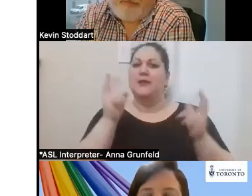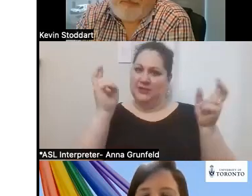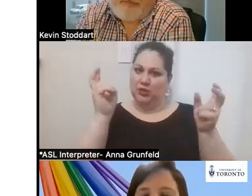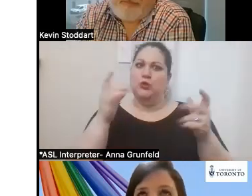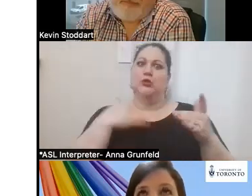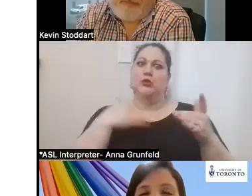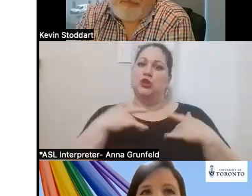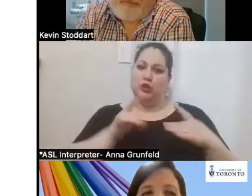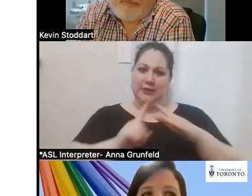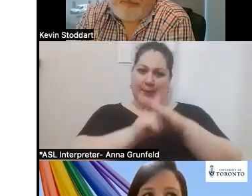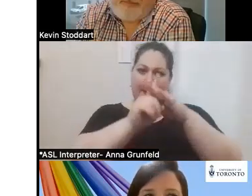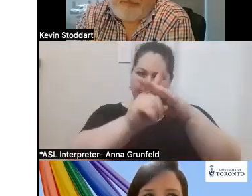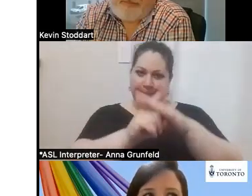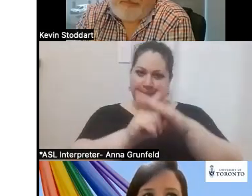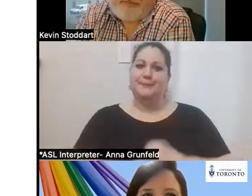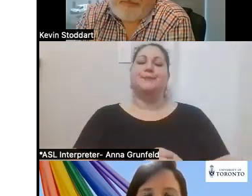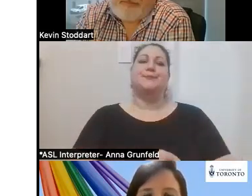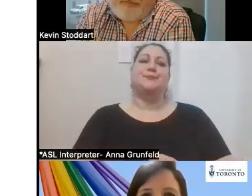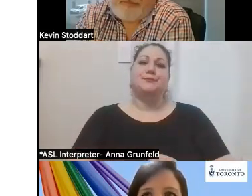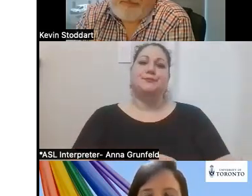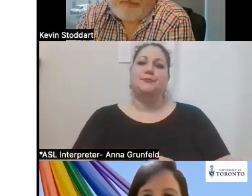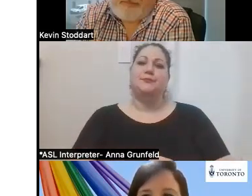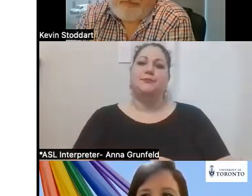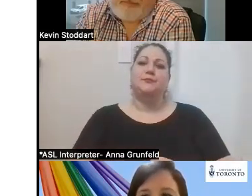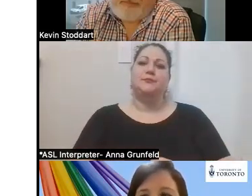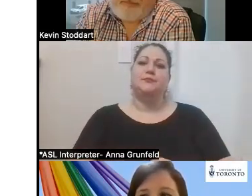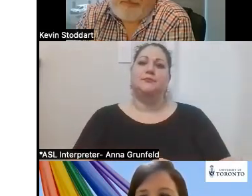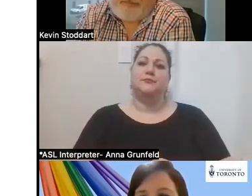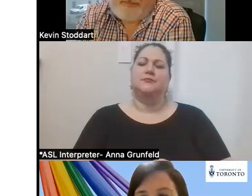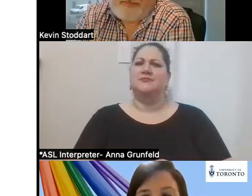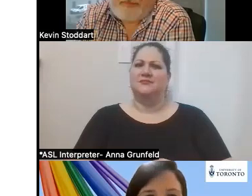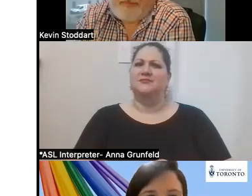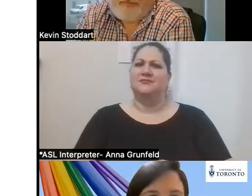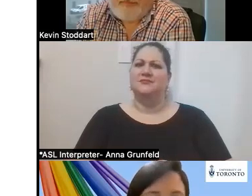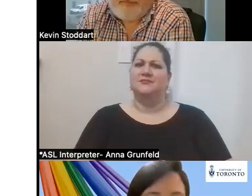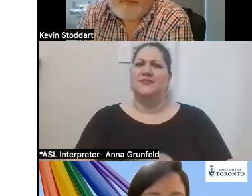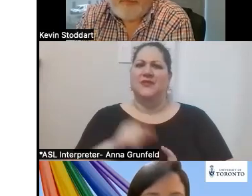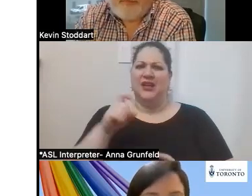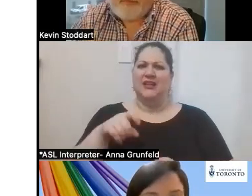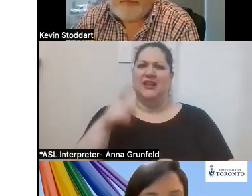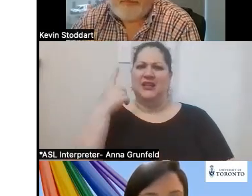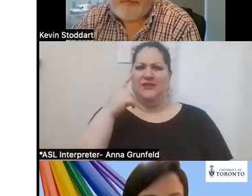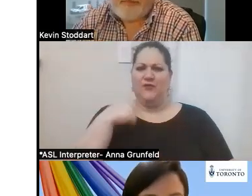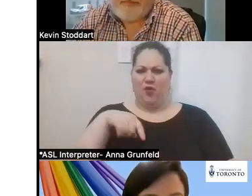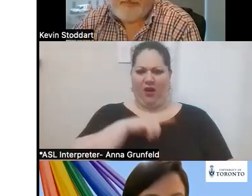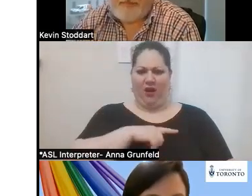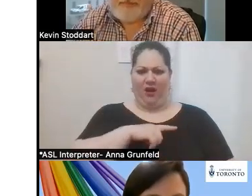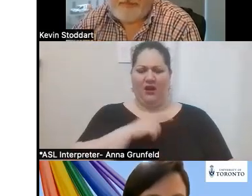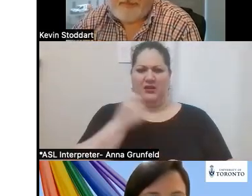certainly, the need to understand that this phase of life is completely different for students.